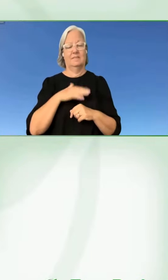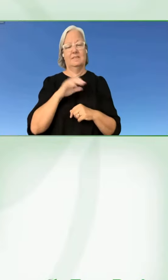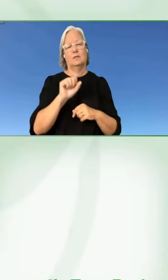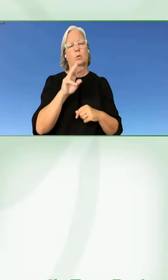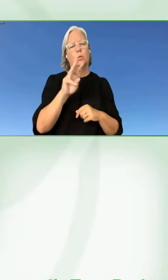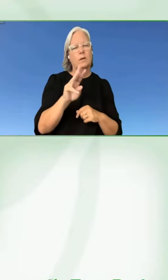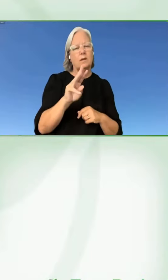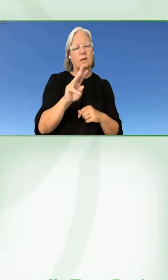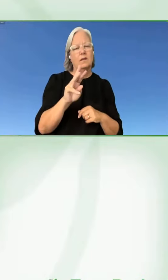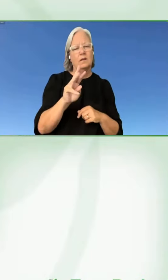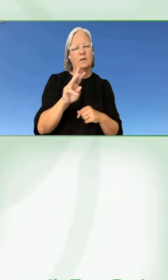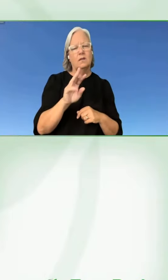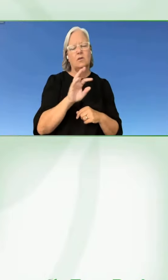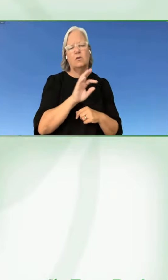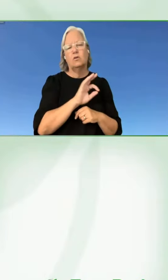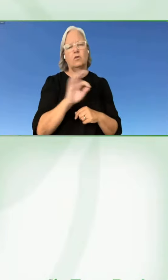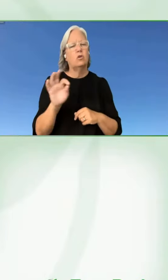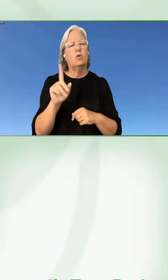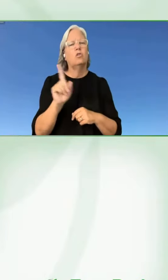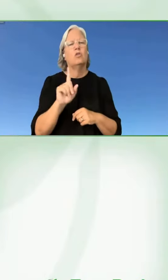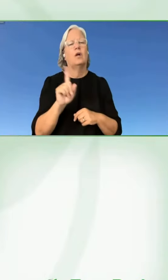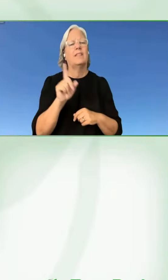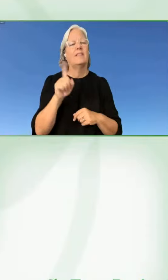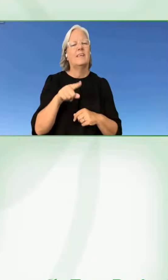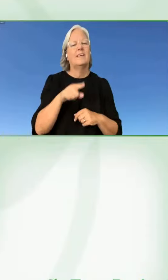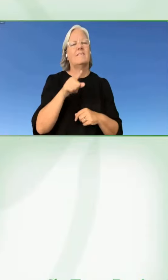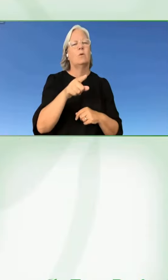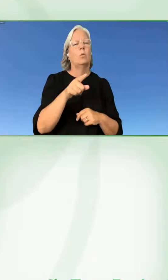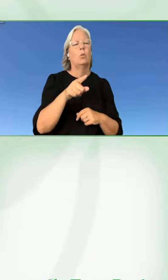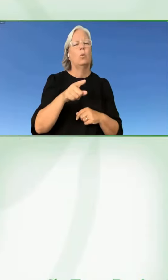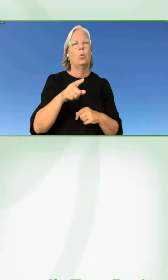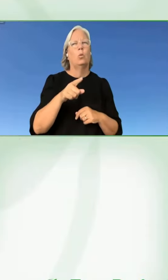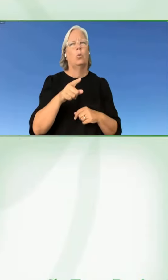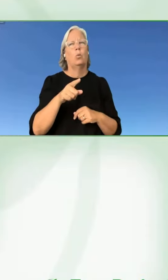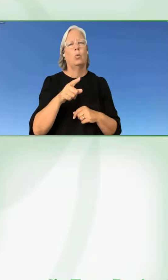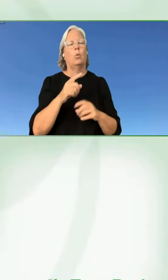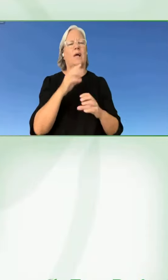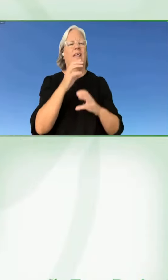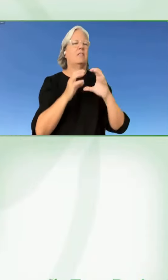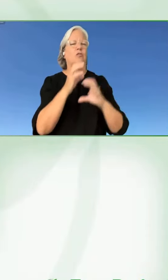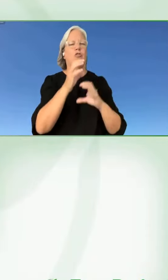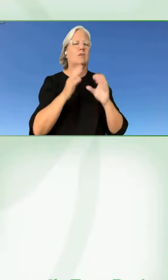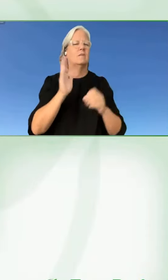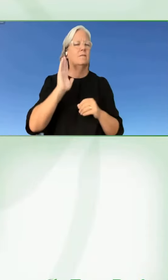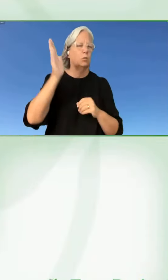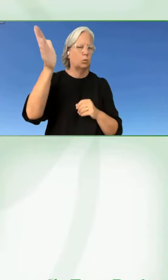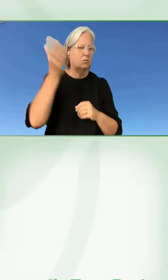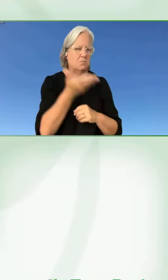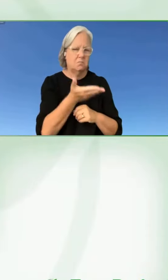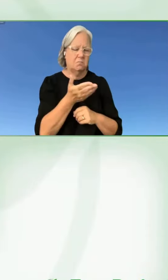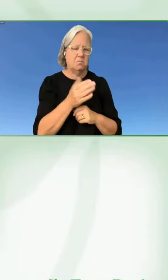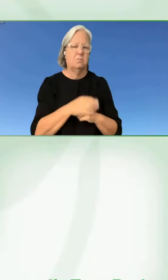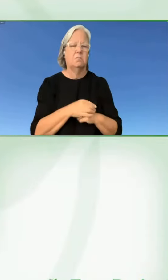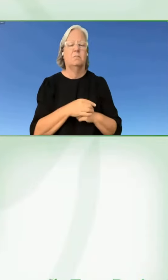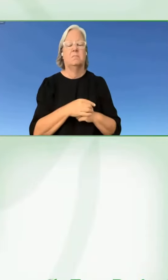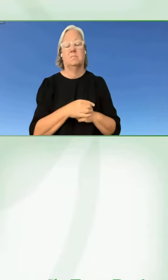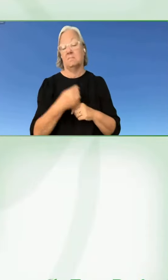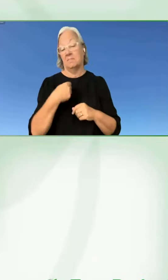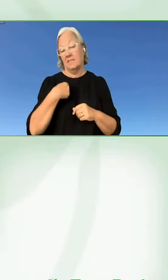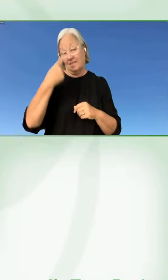What was surprising in developing your solution? Was there anything that you hadn't anticipated? Yes, the biggest thing that we found this was a really important thing is that there is something that I call digital affinity, that is the ability to learn and understand technology. And it is completely separate from intelligence. We have professions at the top of the field who couldn't out how to use Zoom when the pandemic along.